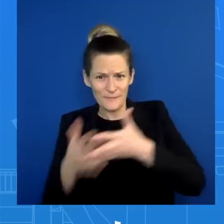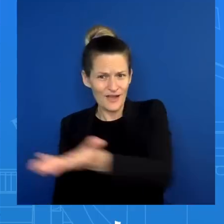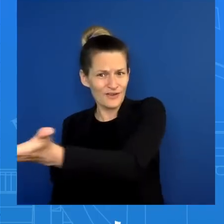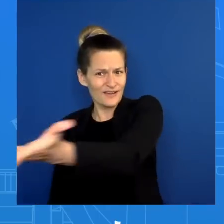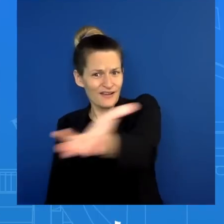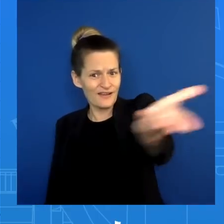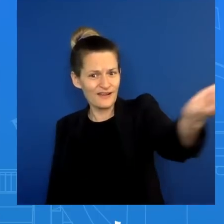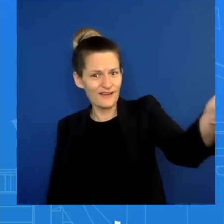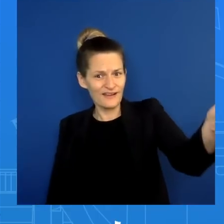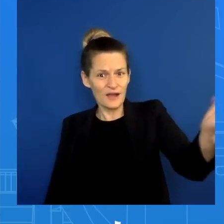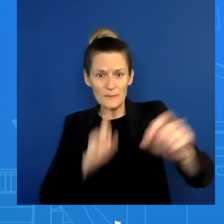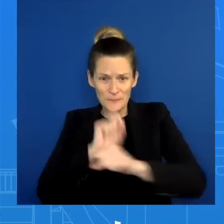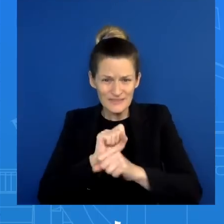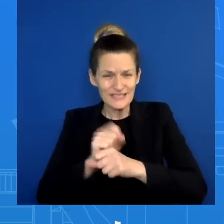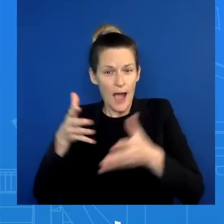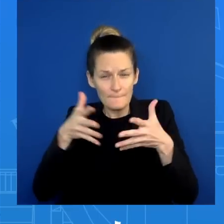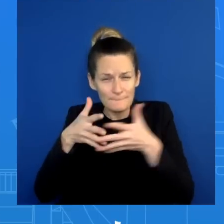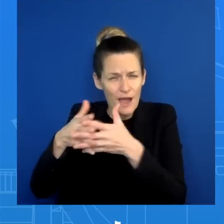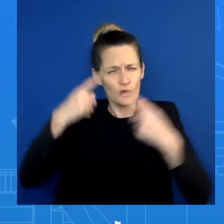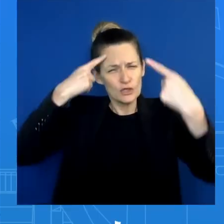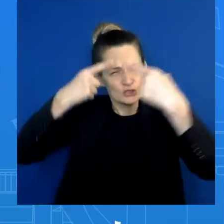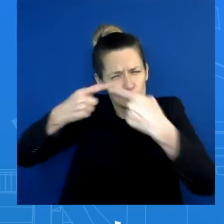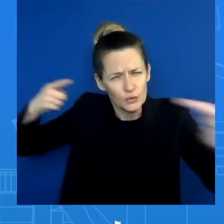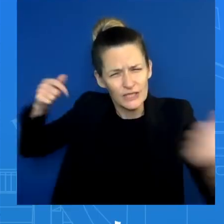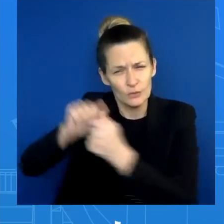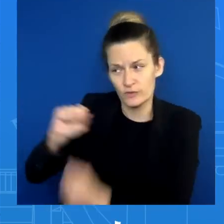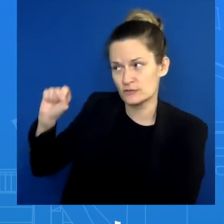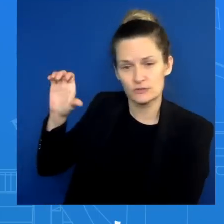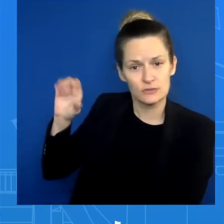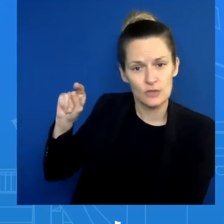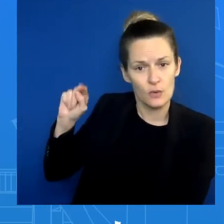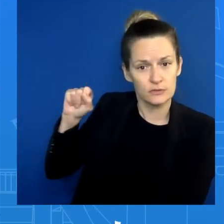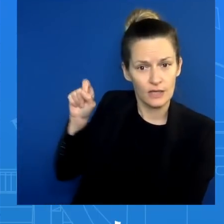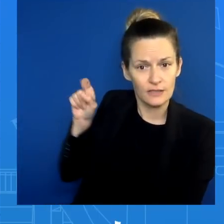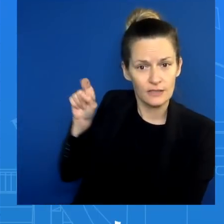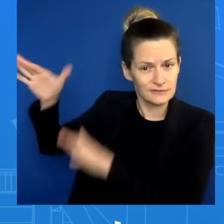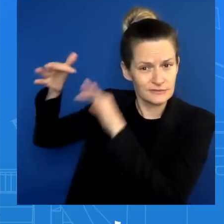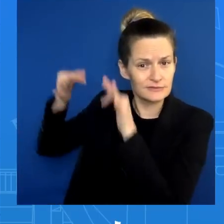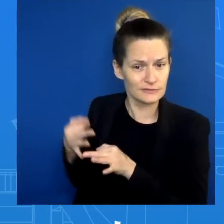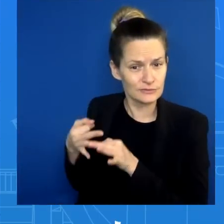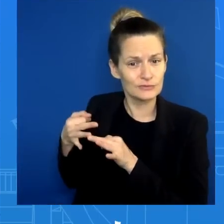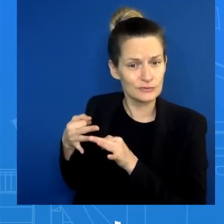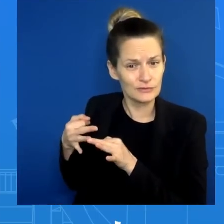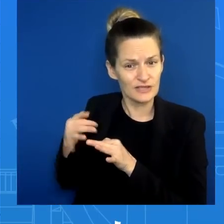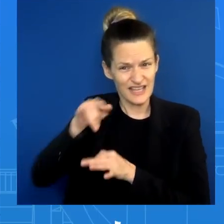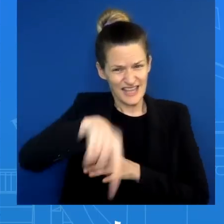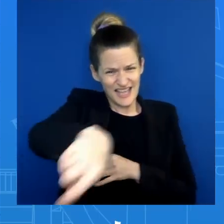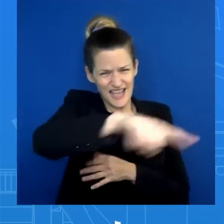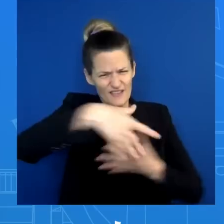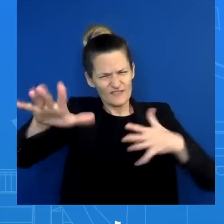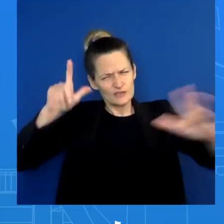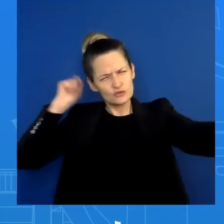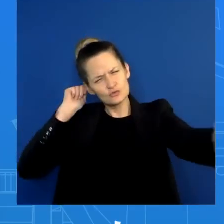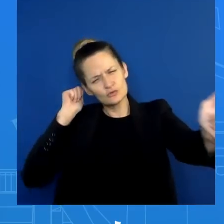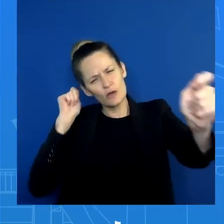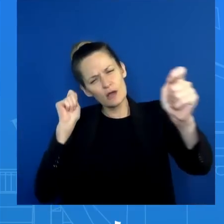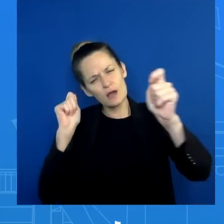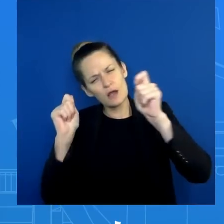When you think about the Dobbs decision that was done just a couple of months ago. The Press: On the Zelensky call, if I may, the president just tweeted out